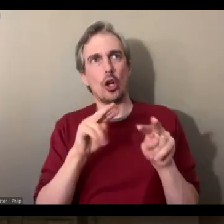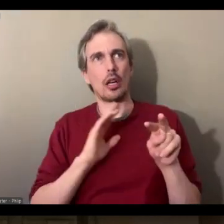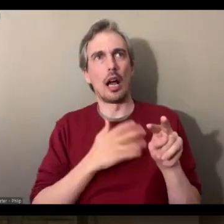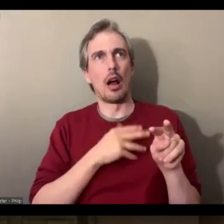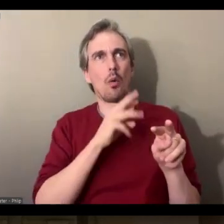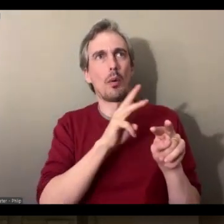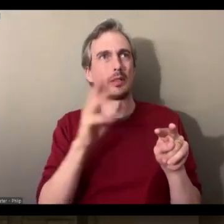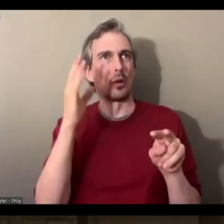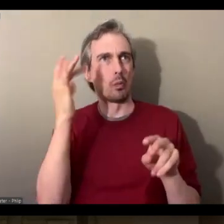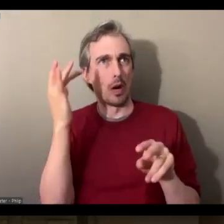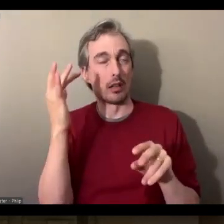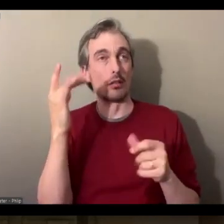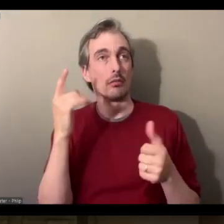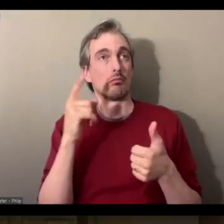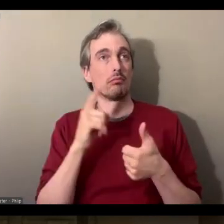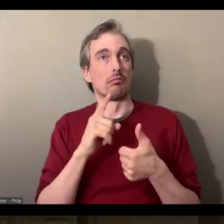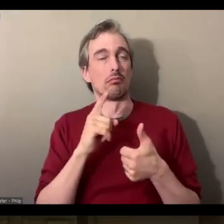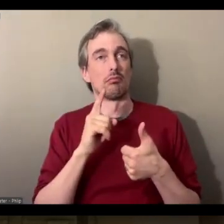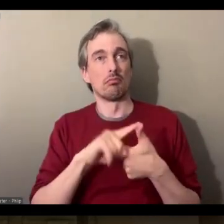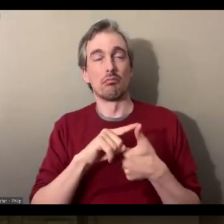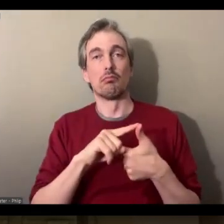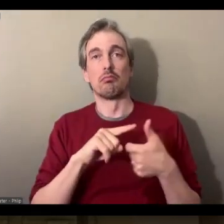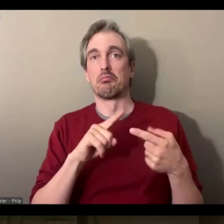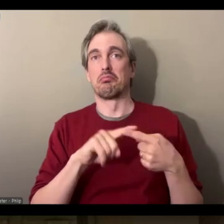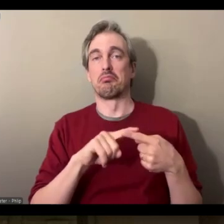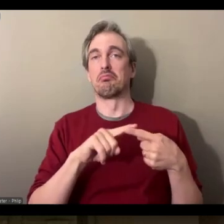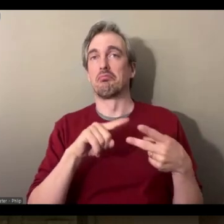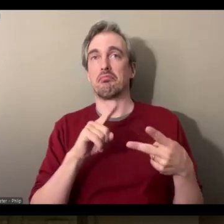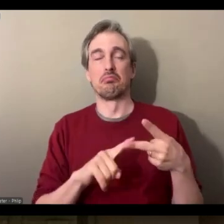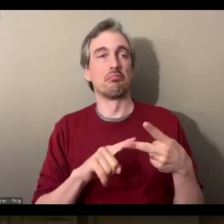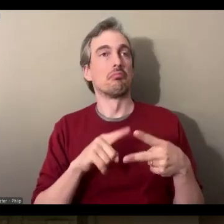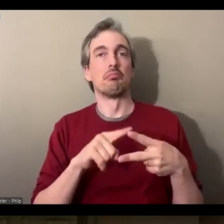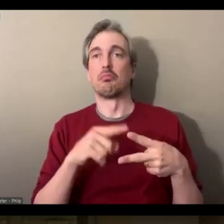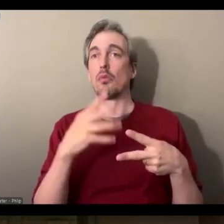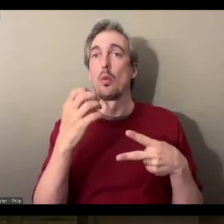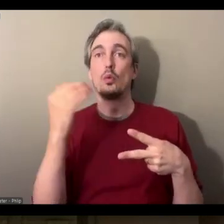want to buy a ticket. They want to come and visit us. Our website, as beautiful and as